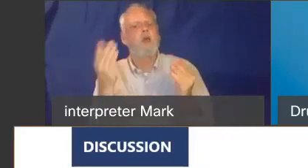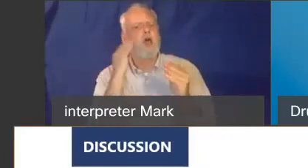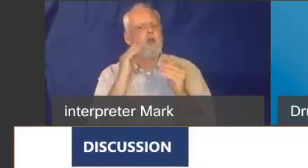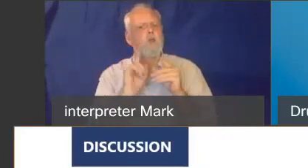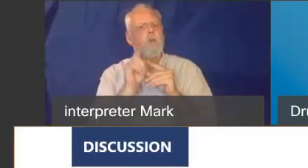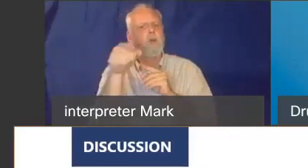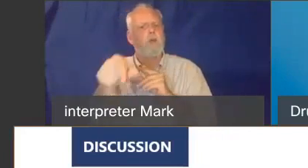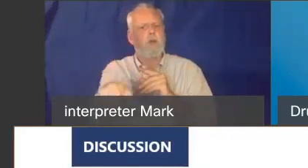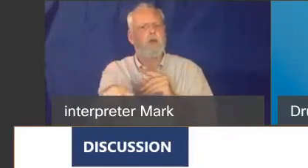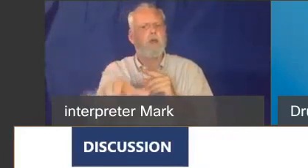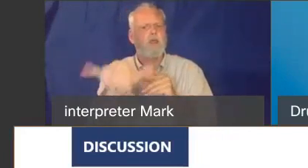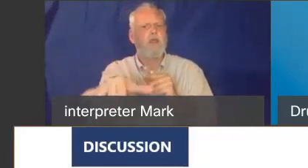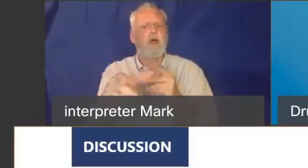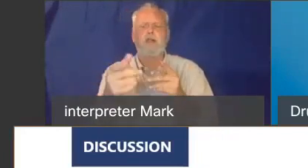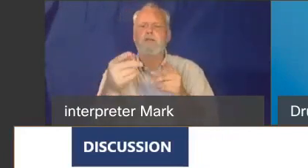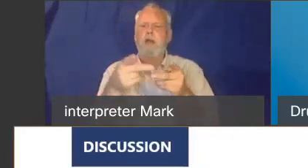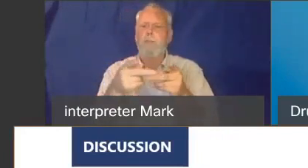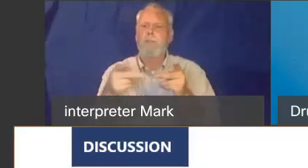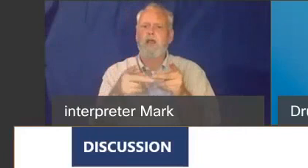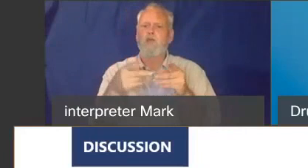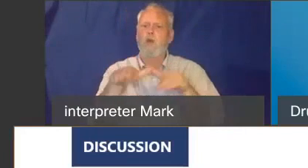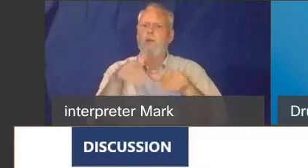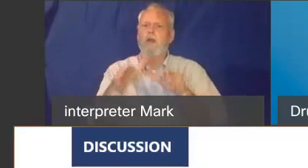Um, there comes a place where, like, pedestrians walk into the.